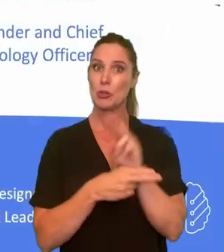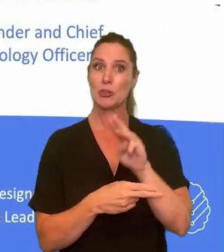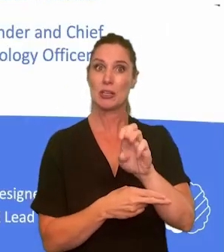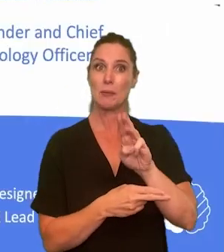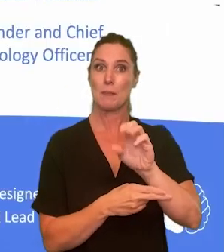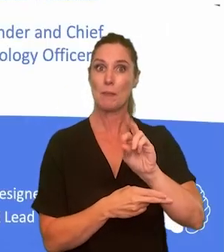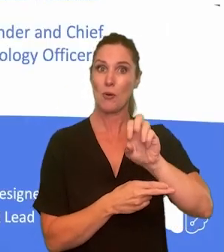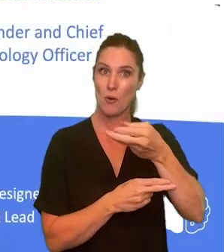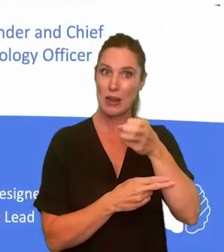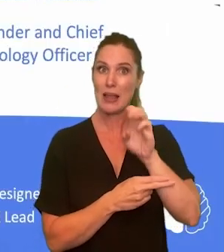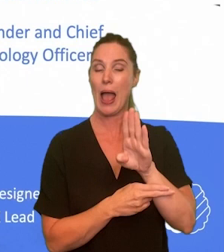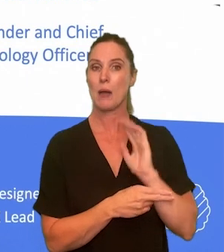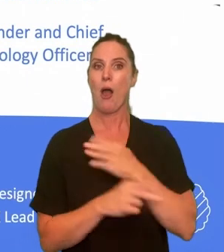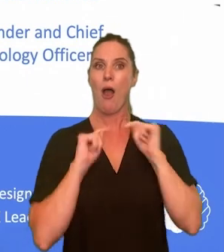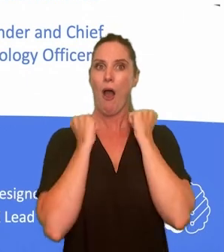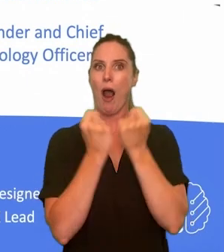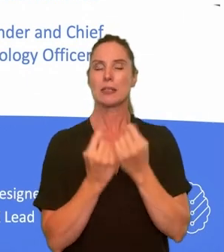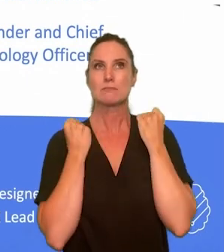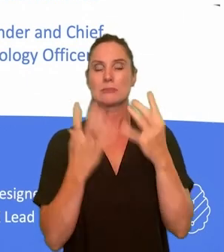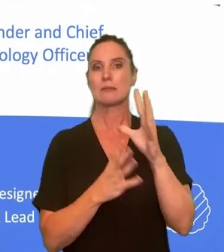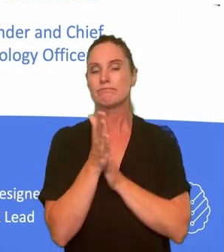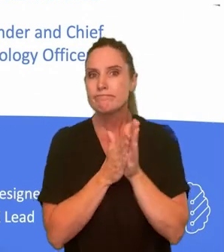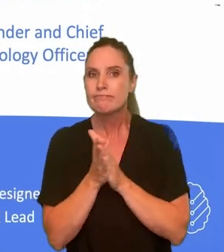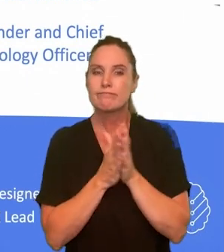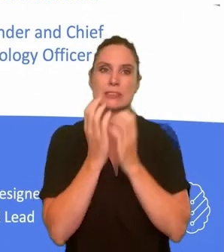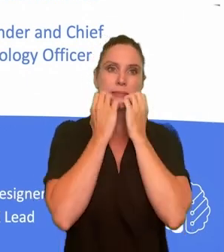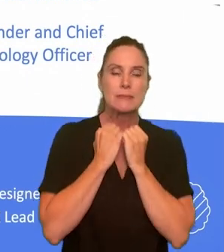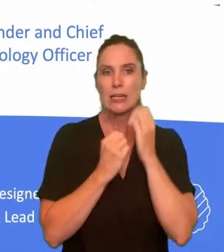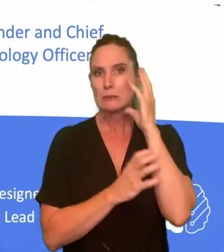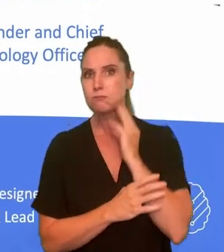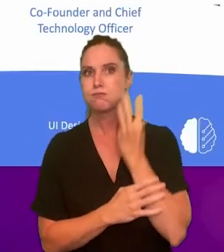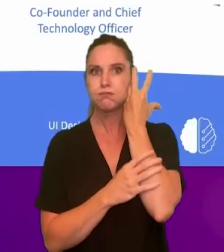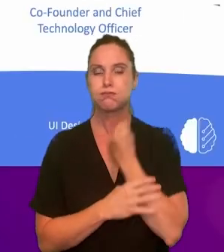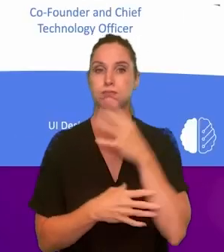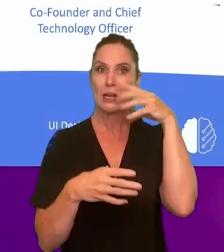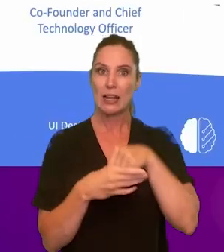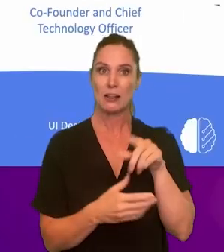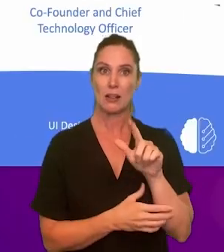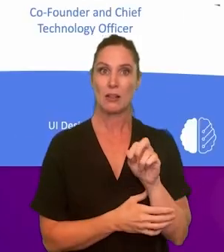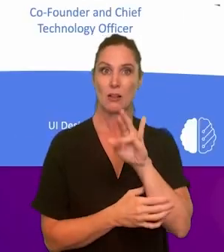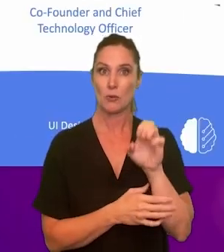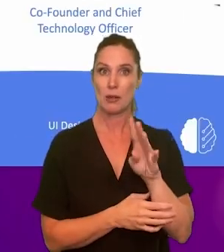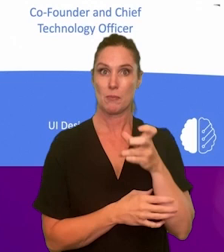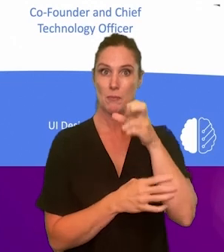Our team brings a wealth of passion and experience, including Laurie Miller, a clinical neuropsychologist